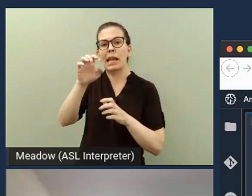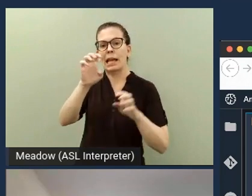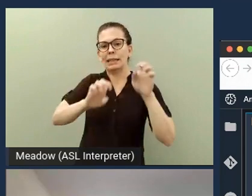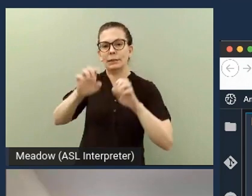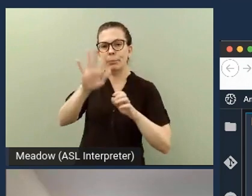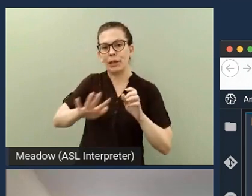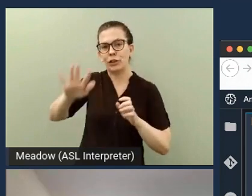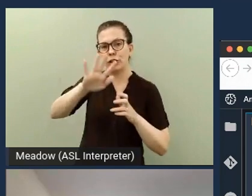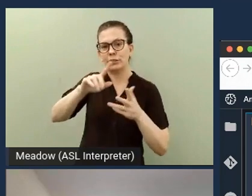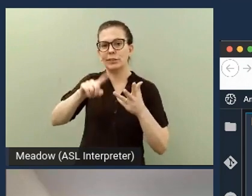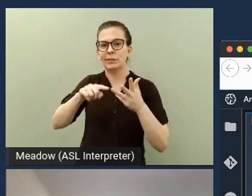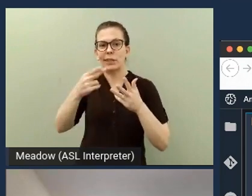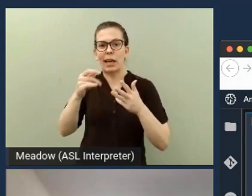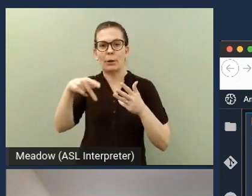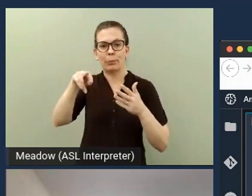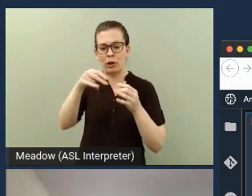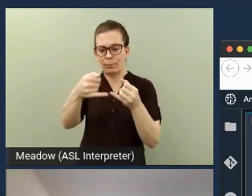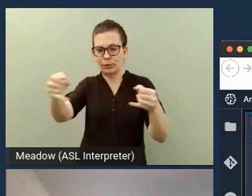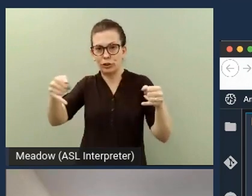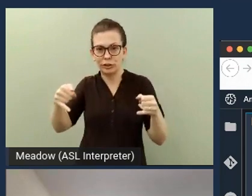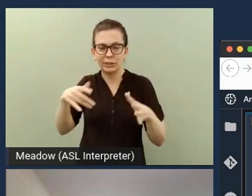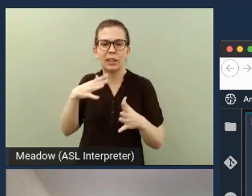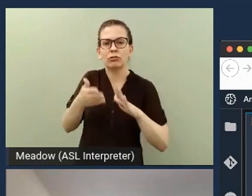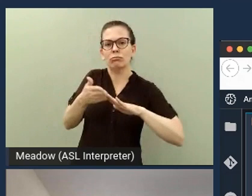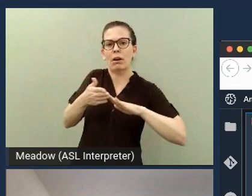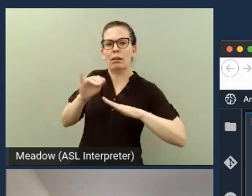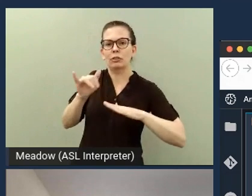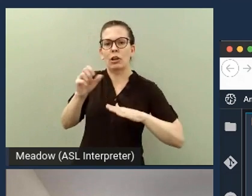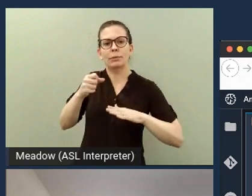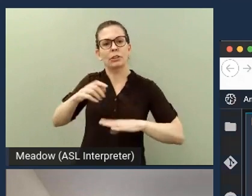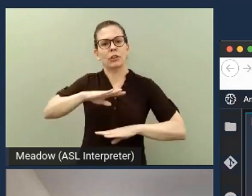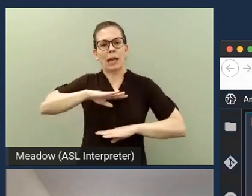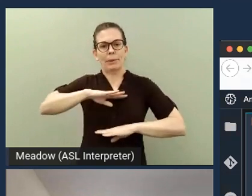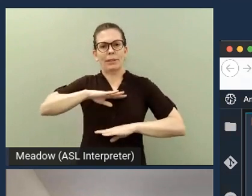and then running those jobs until you were happy with what you saw.